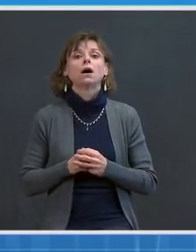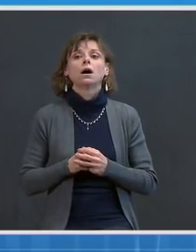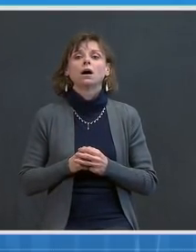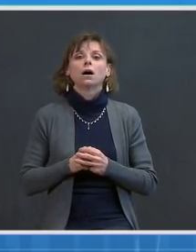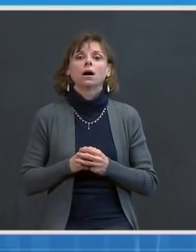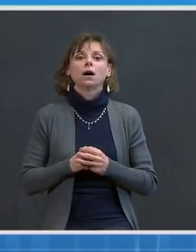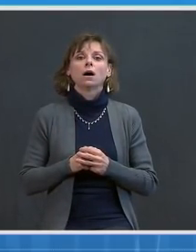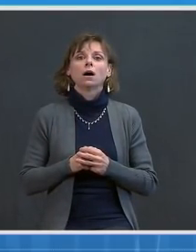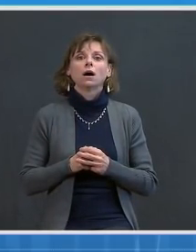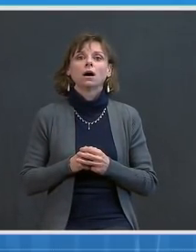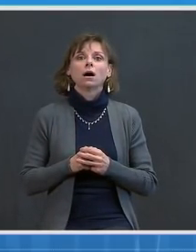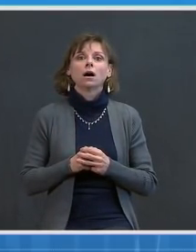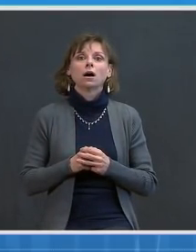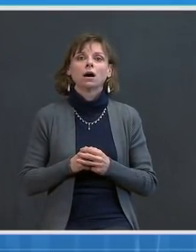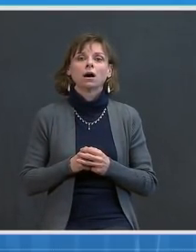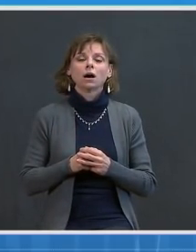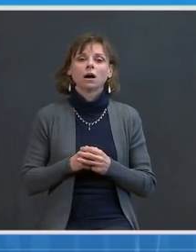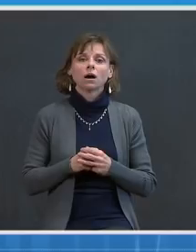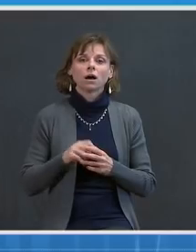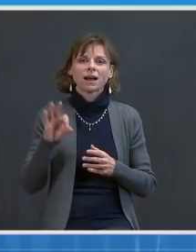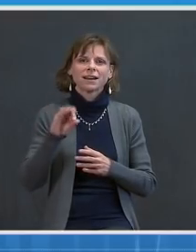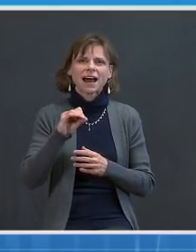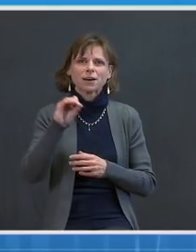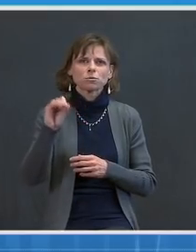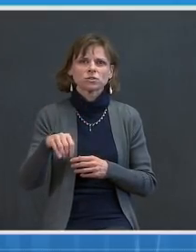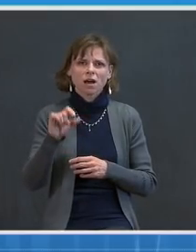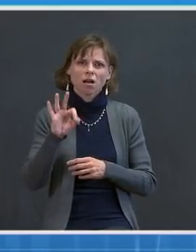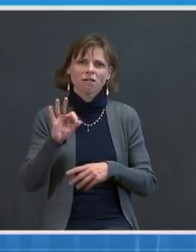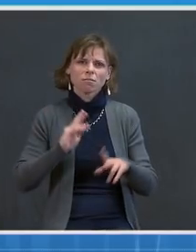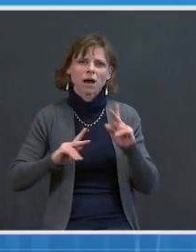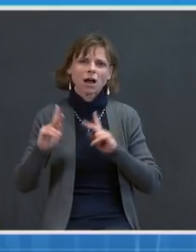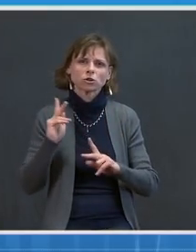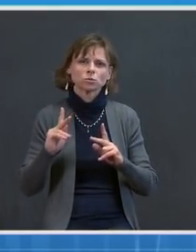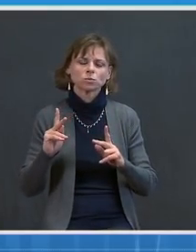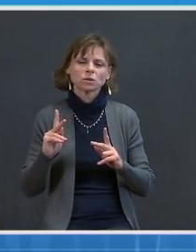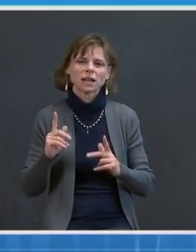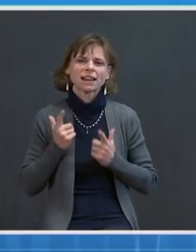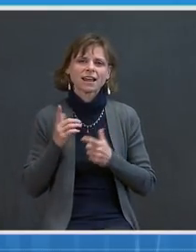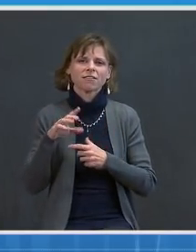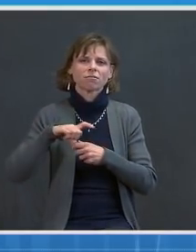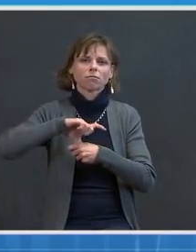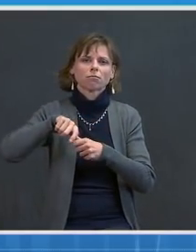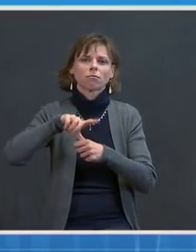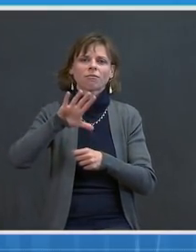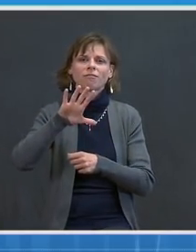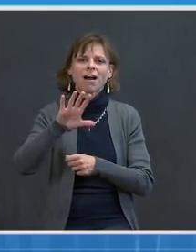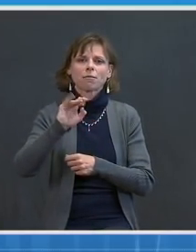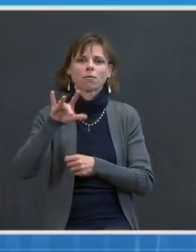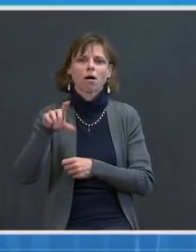lives within five miles of a pharmacy. We are now rolling out to 250 Federal Qualified Health Centers